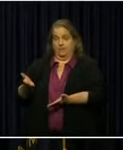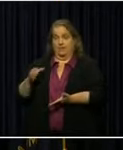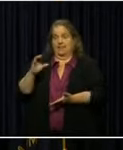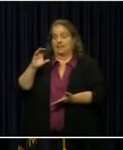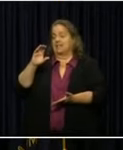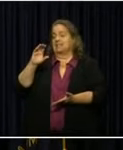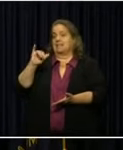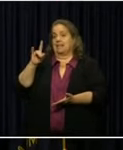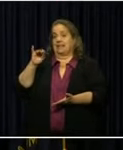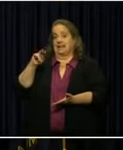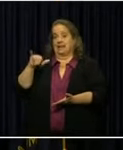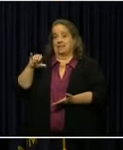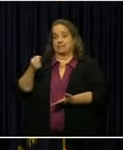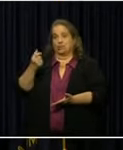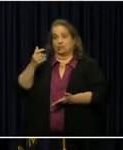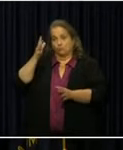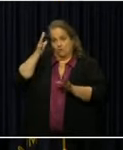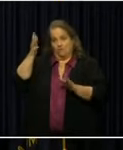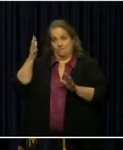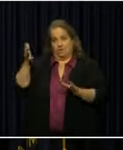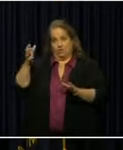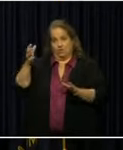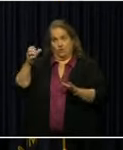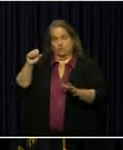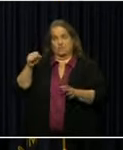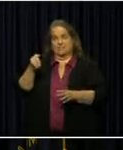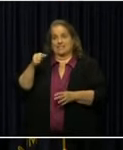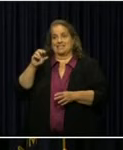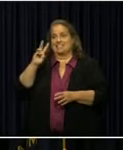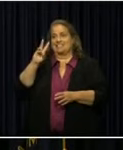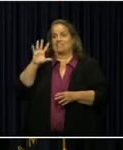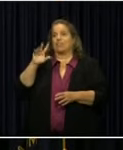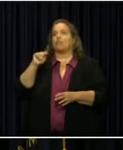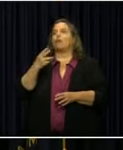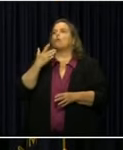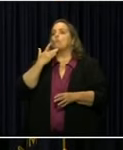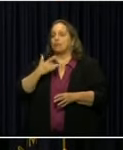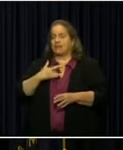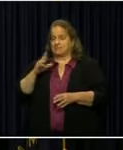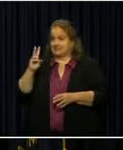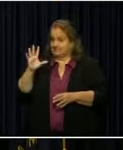HEALTH CARE, SHOWS THAT THEY ARE SOMETIMES TREATED AS HEROS TOO. ABOUT.